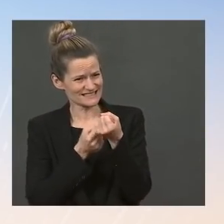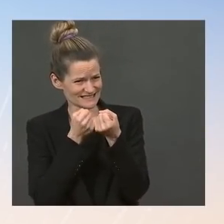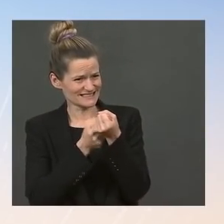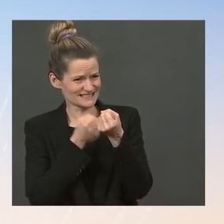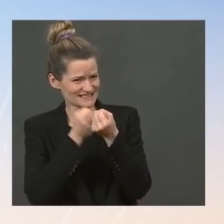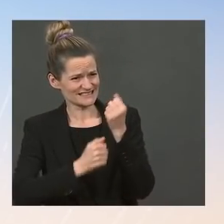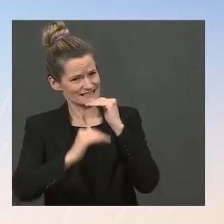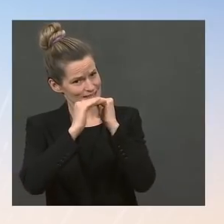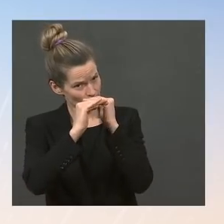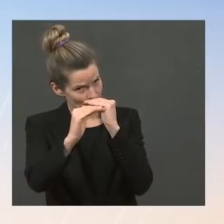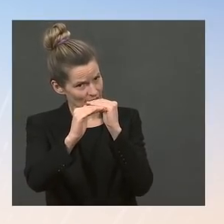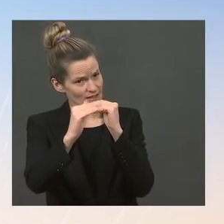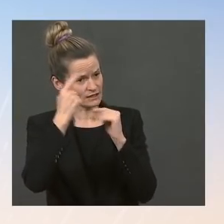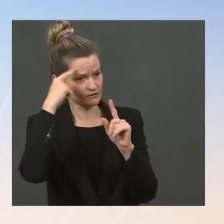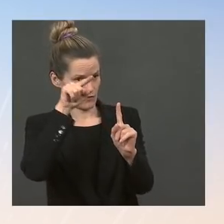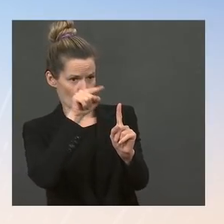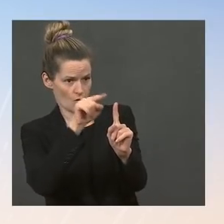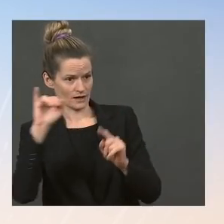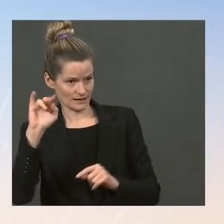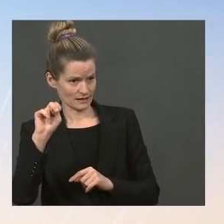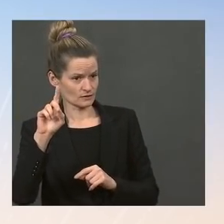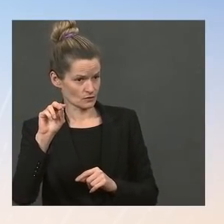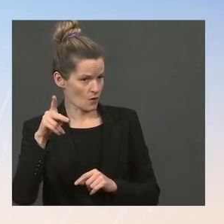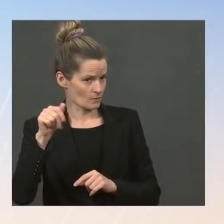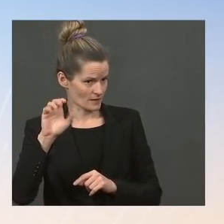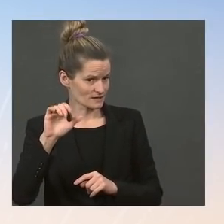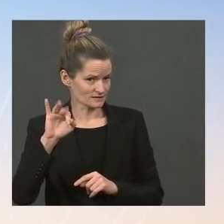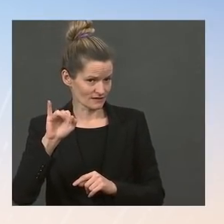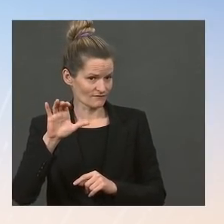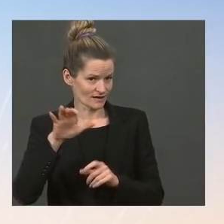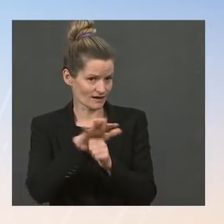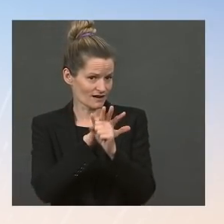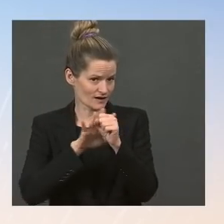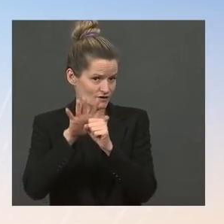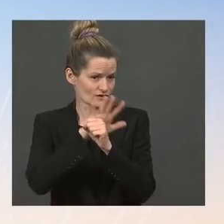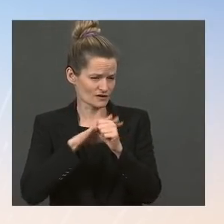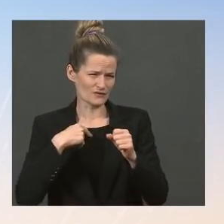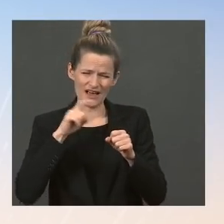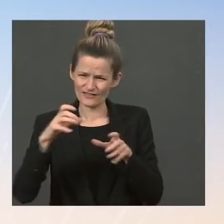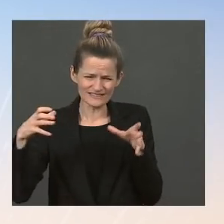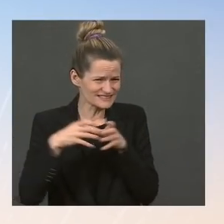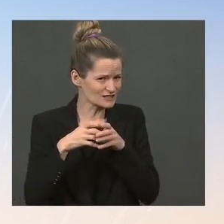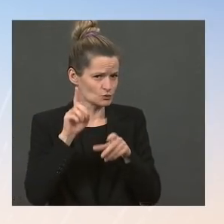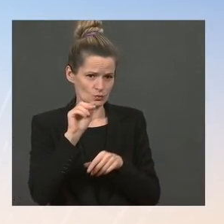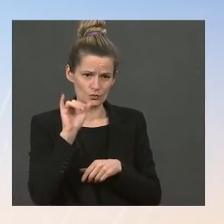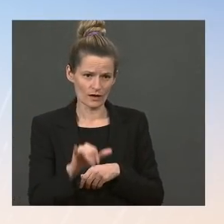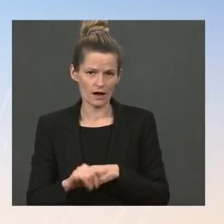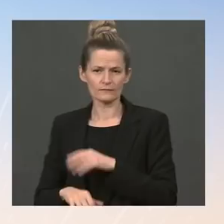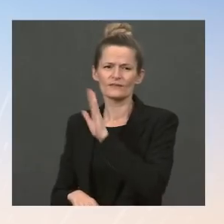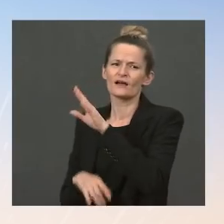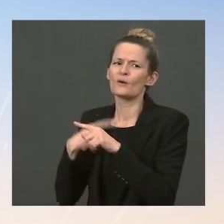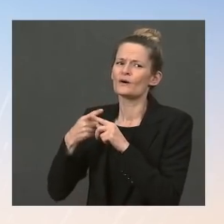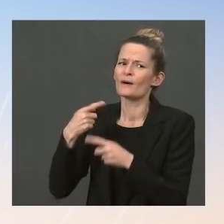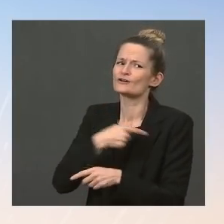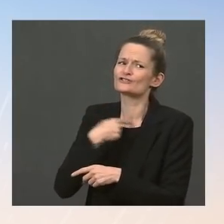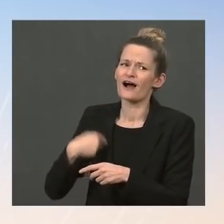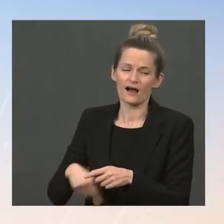Pacific can now work together to do exactly that. As it relates to China, we welcome stiff competition with the PRC.